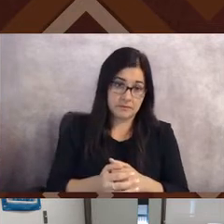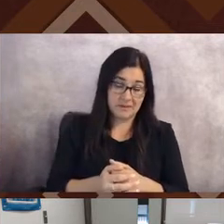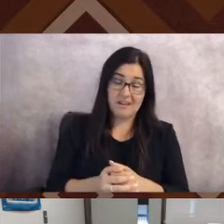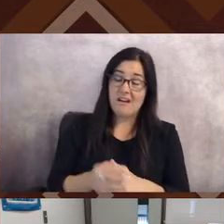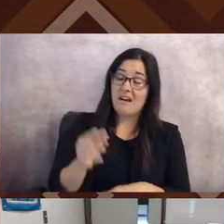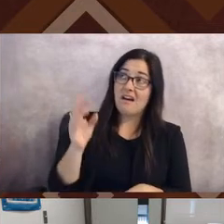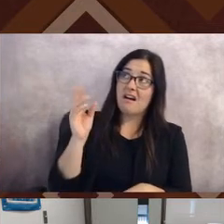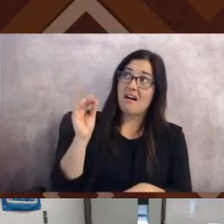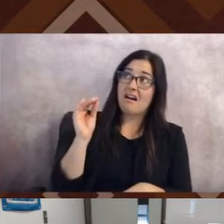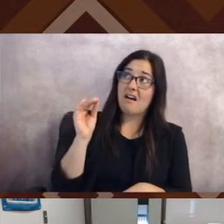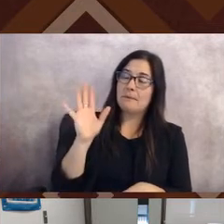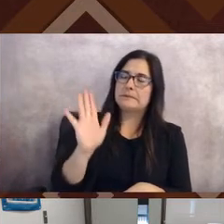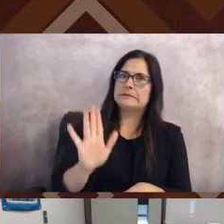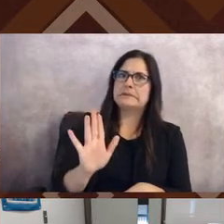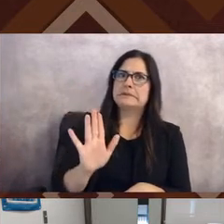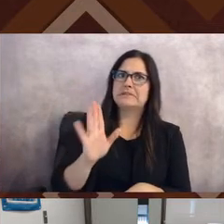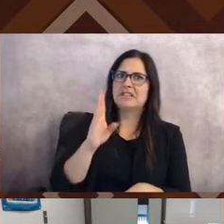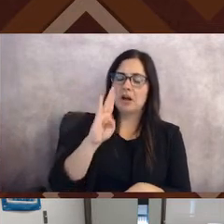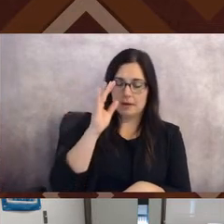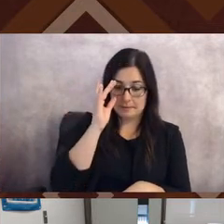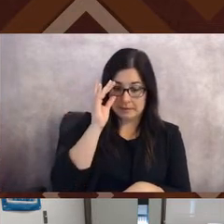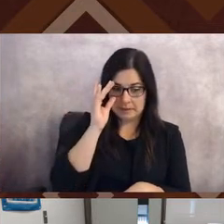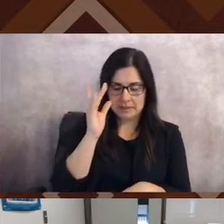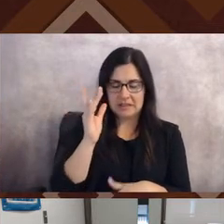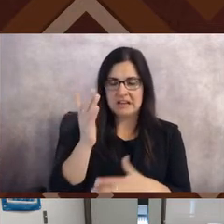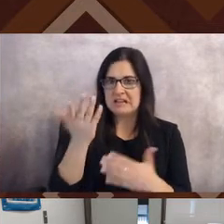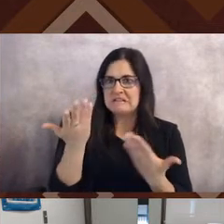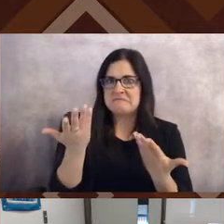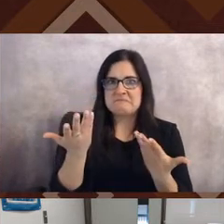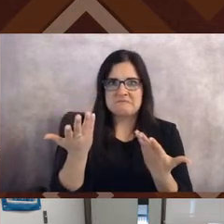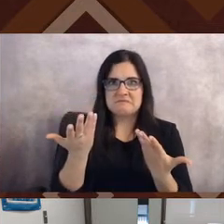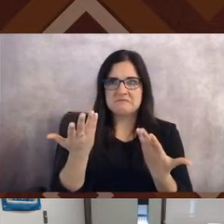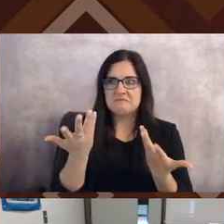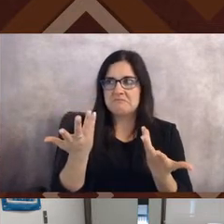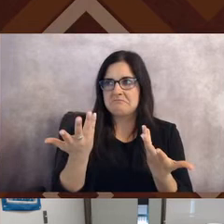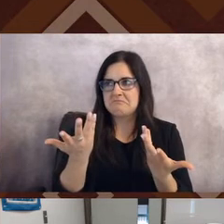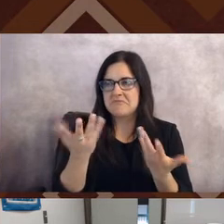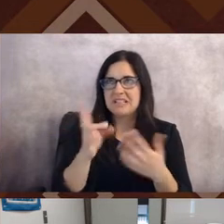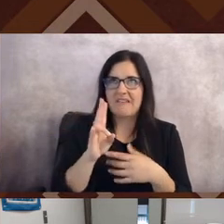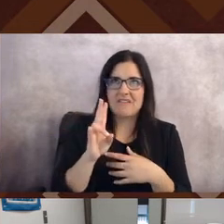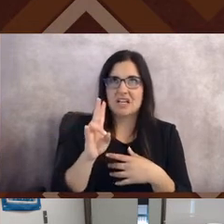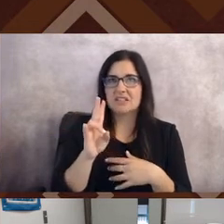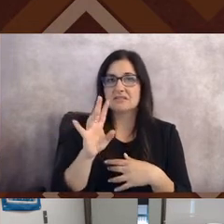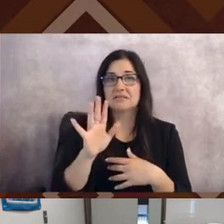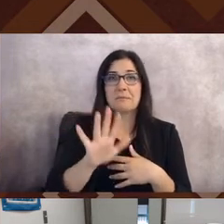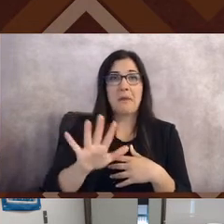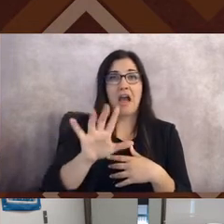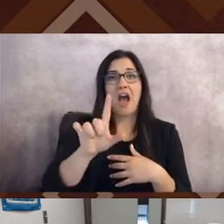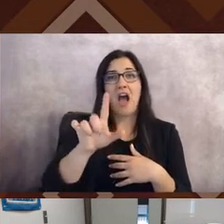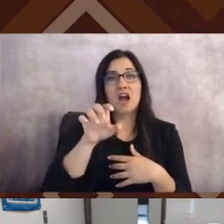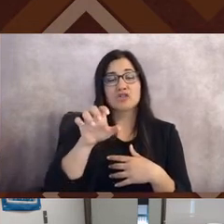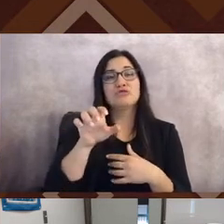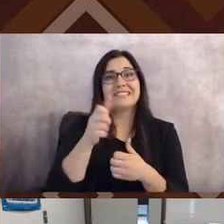oh, god. I mean, they'd have to be some seven then. Probably 100 hours each. No, no.